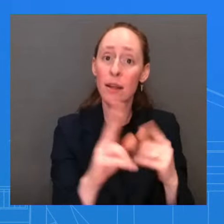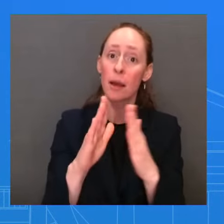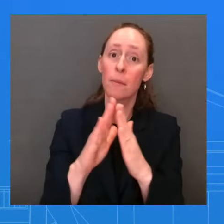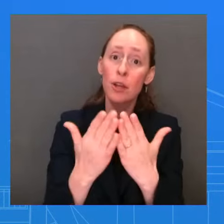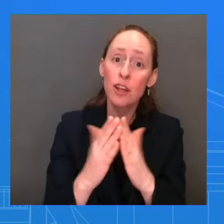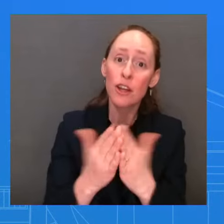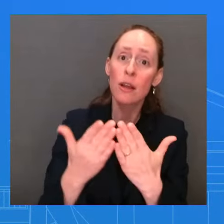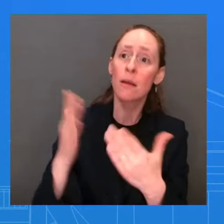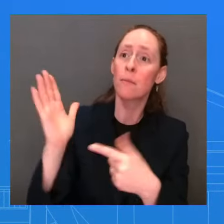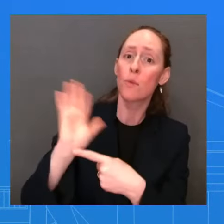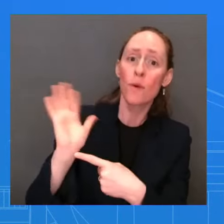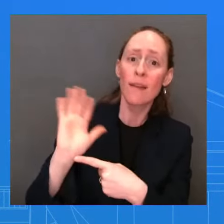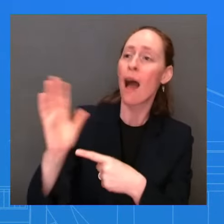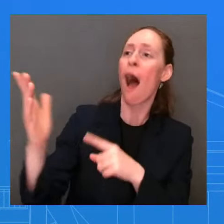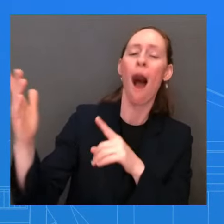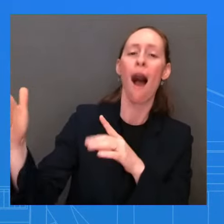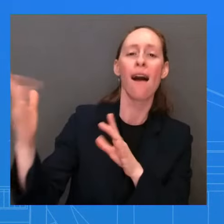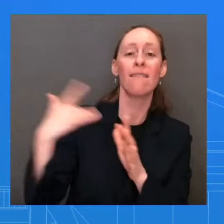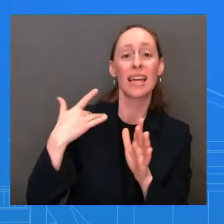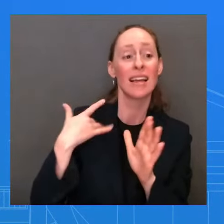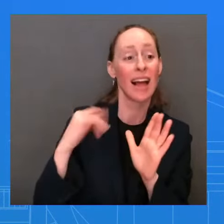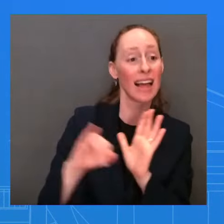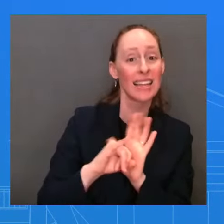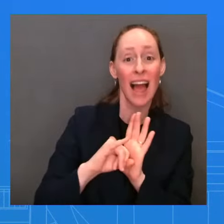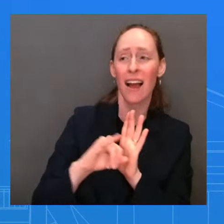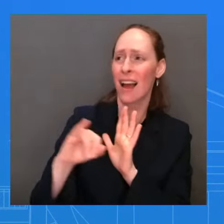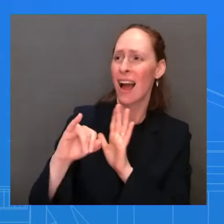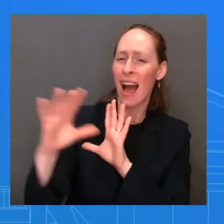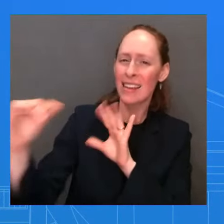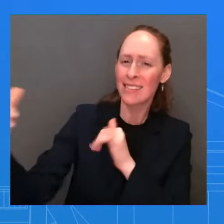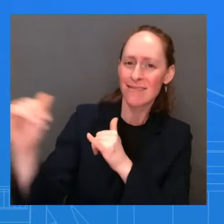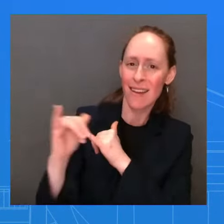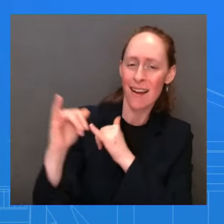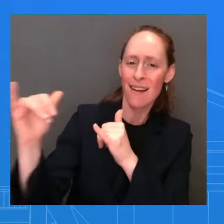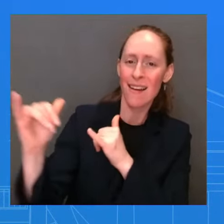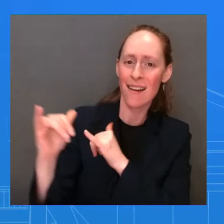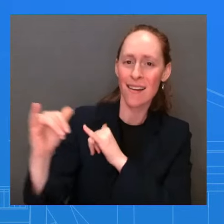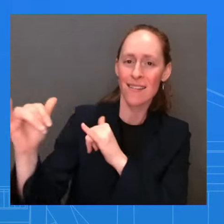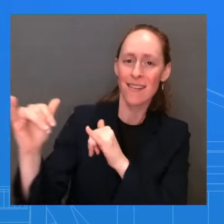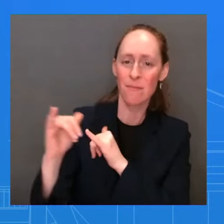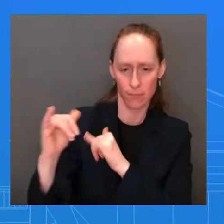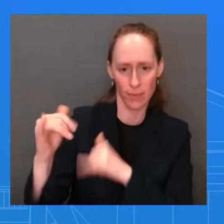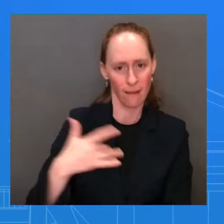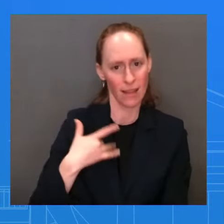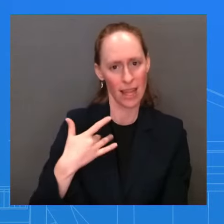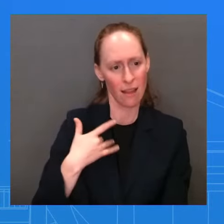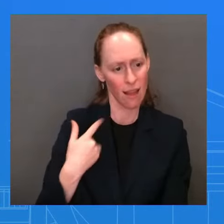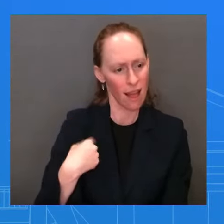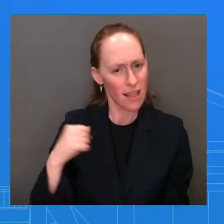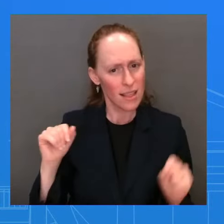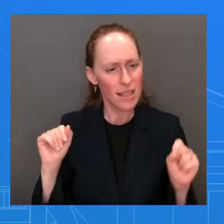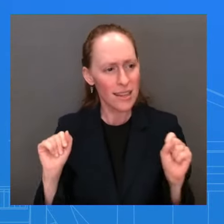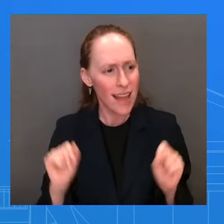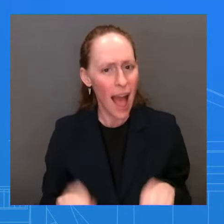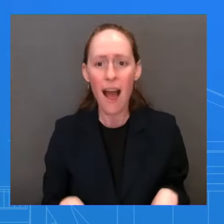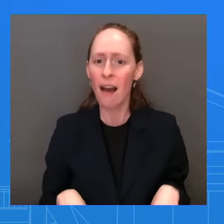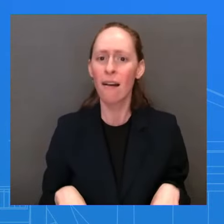to reach their highest -- their highest potential. It's important that LGBTQI+ people are represented in government,